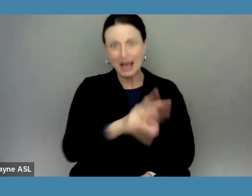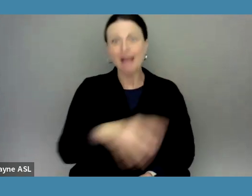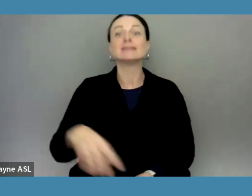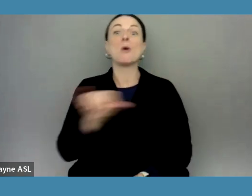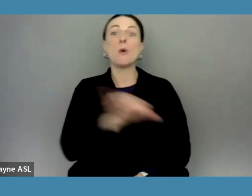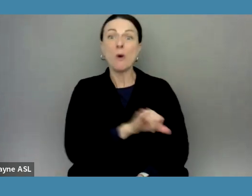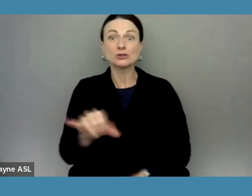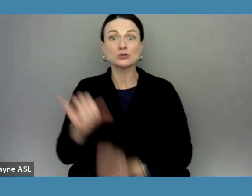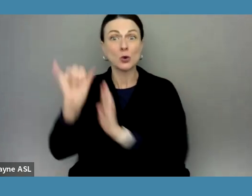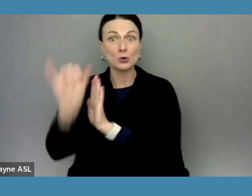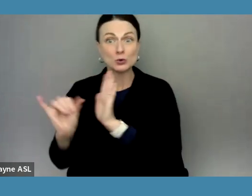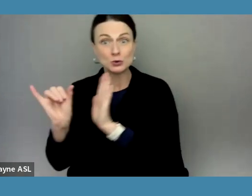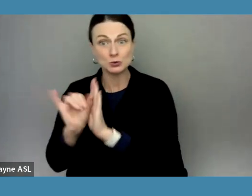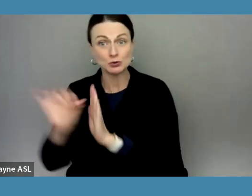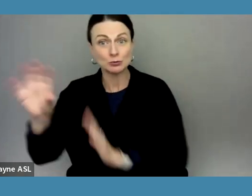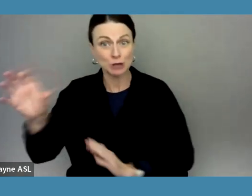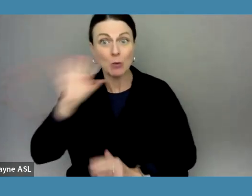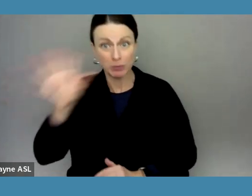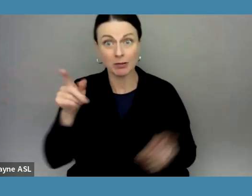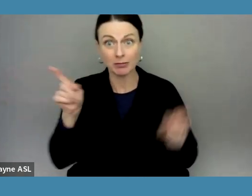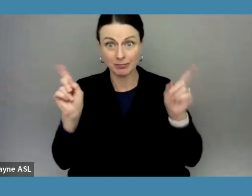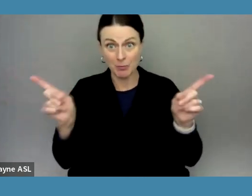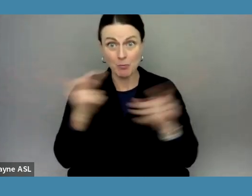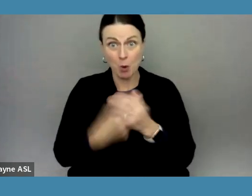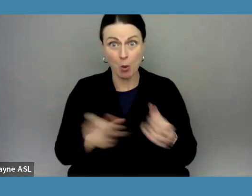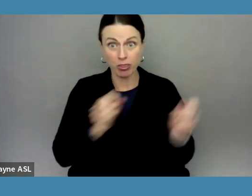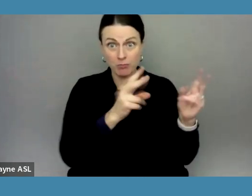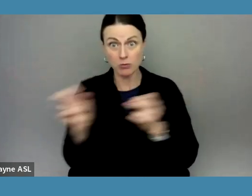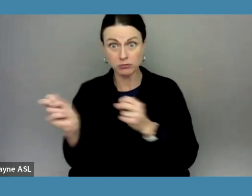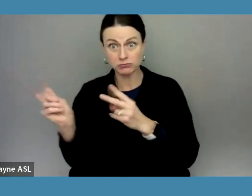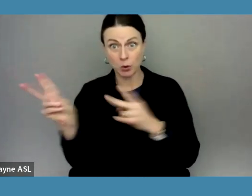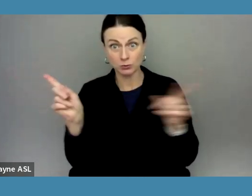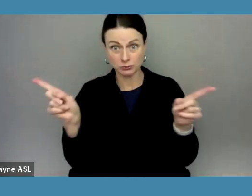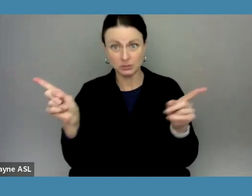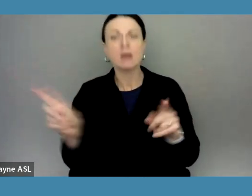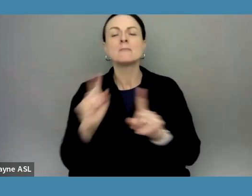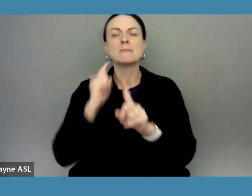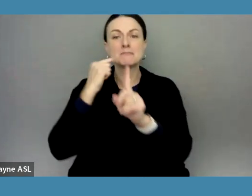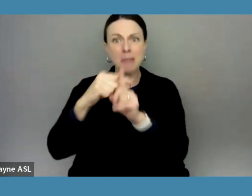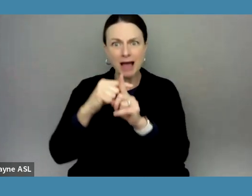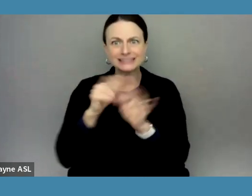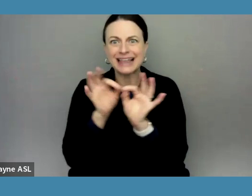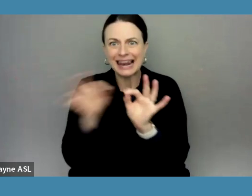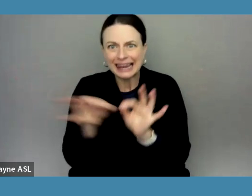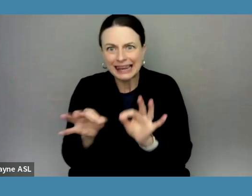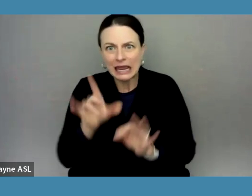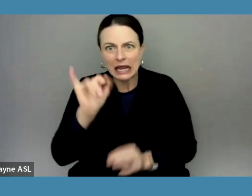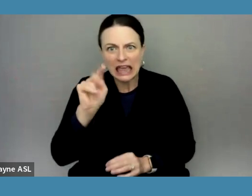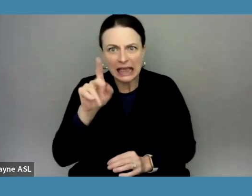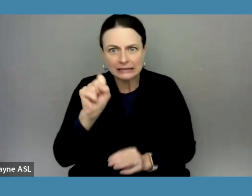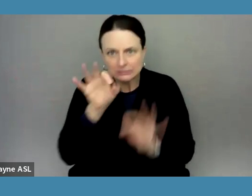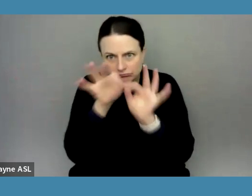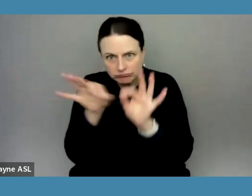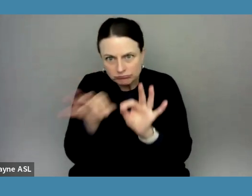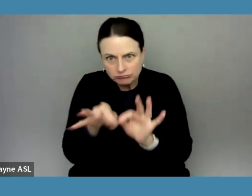And we're also providing links to the various resources that Angela is mentioning throughout this webinar